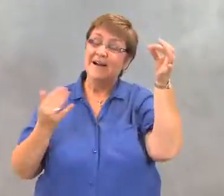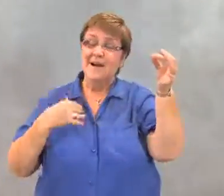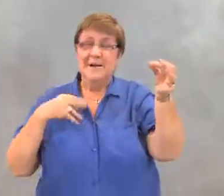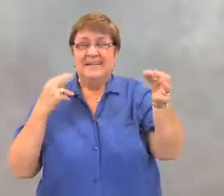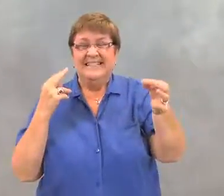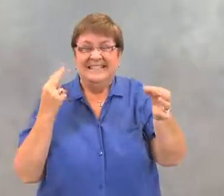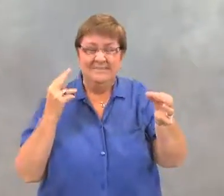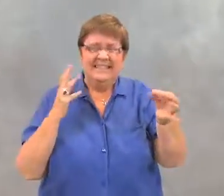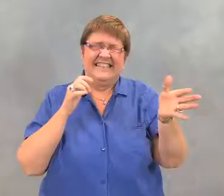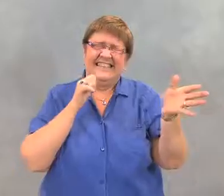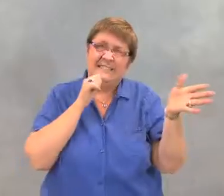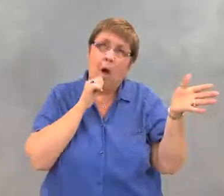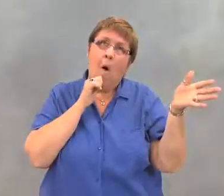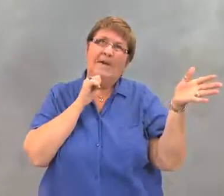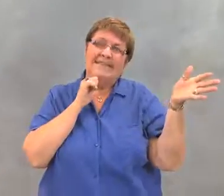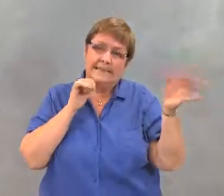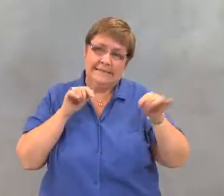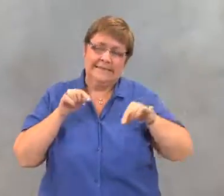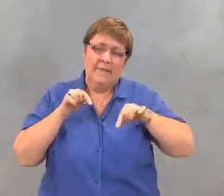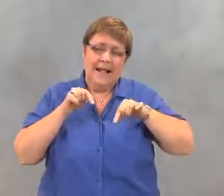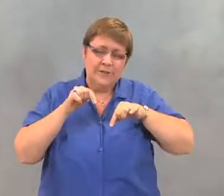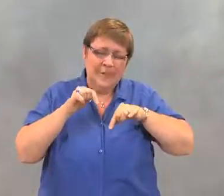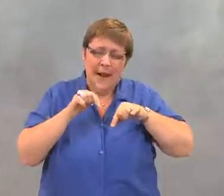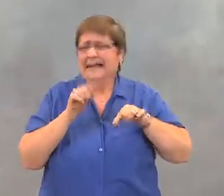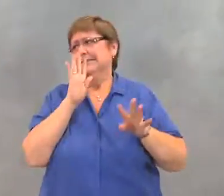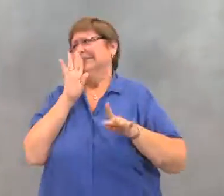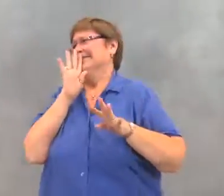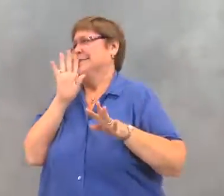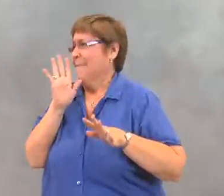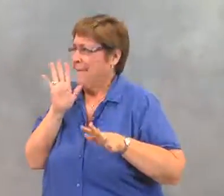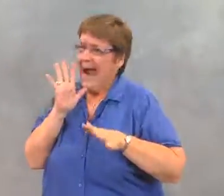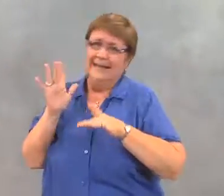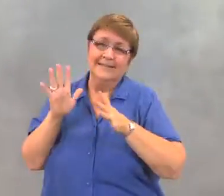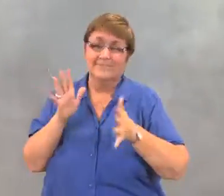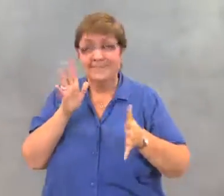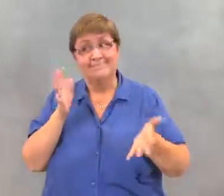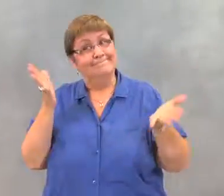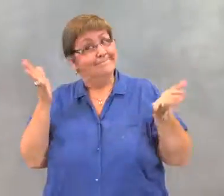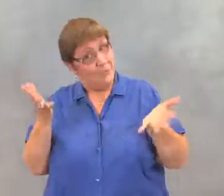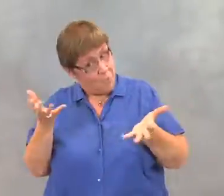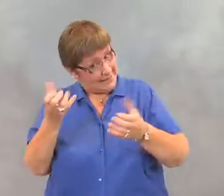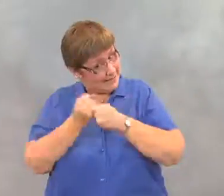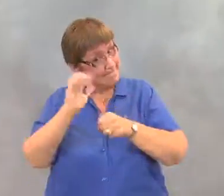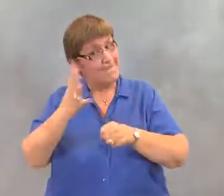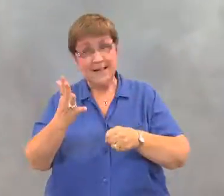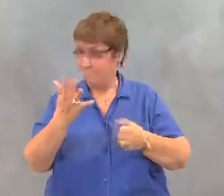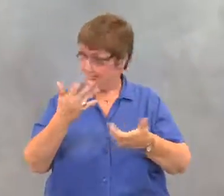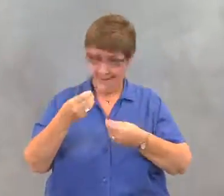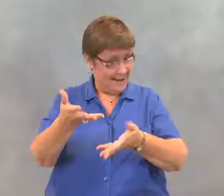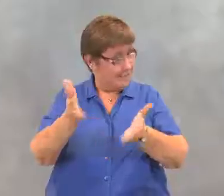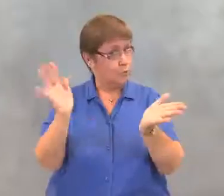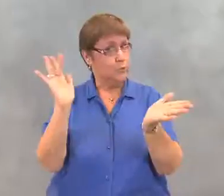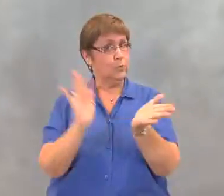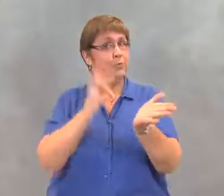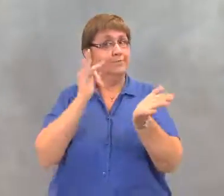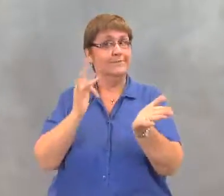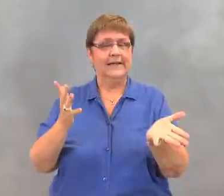My nephew stepped into the cold water, and talked to his mother.